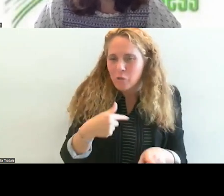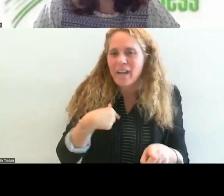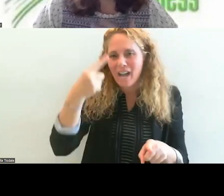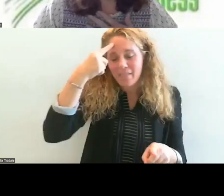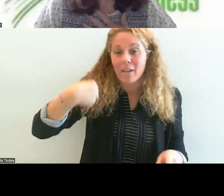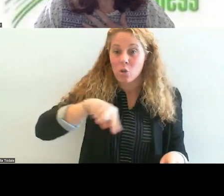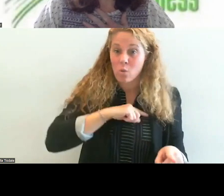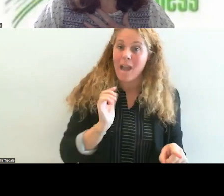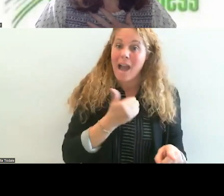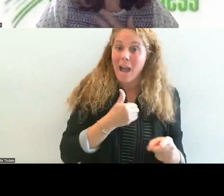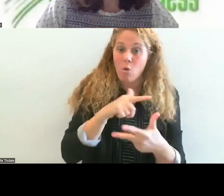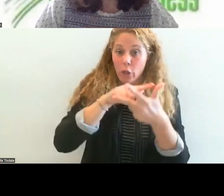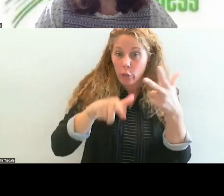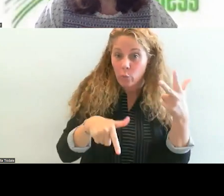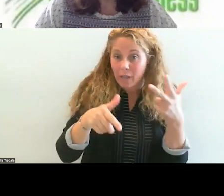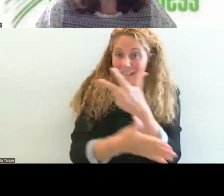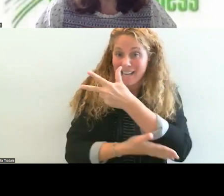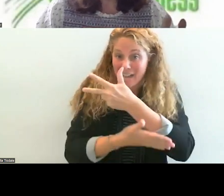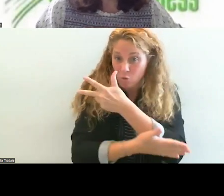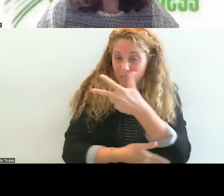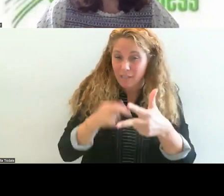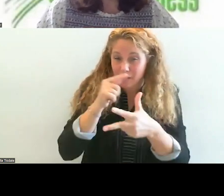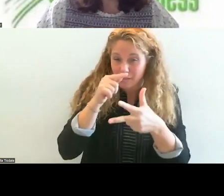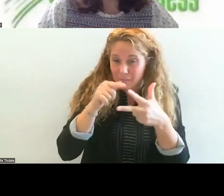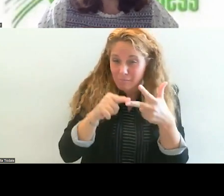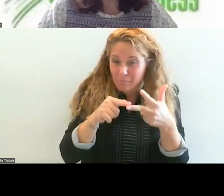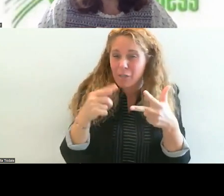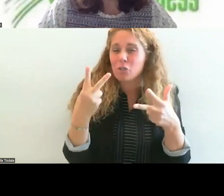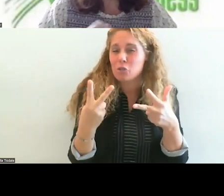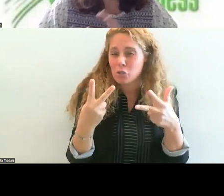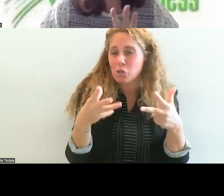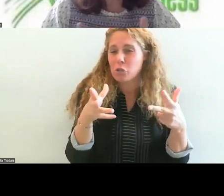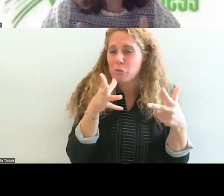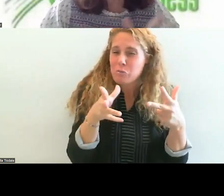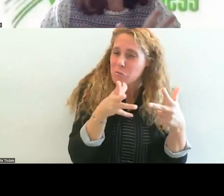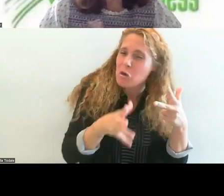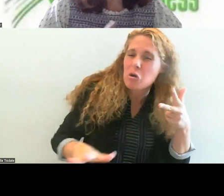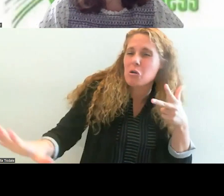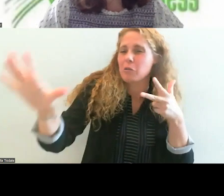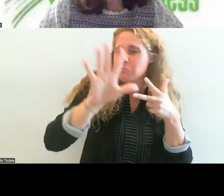IN OUR COUNTIES -- TWO EXTREMELY RURAL AND ONE THAT IS TRYING TO